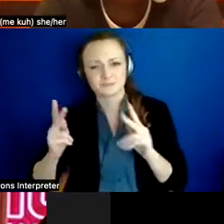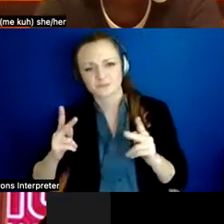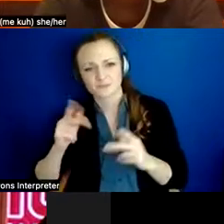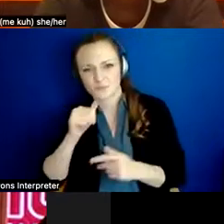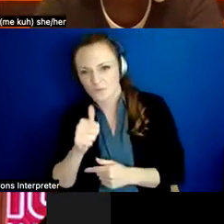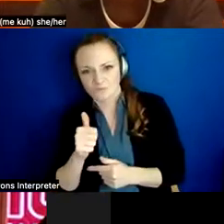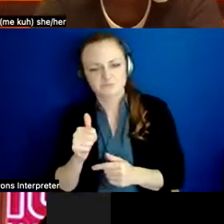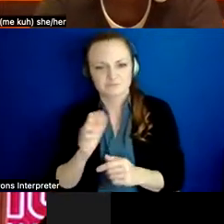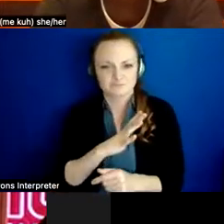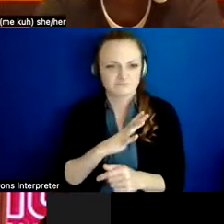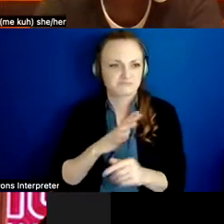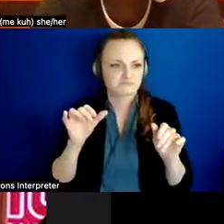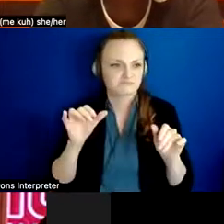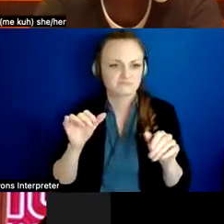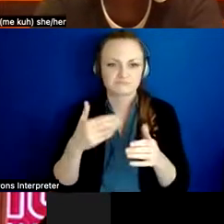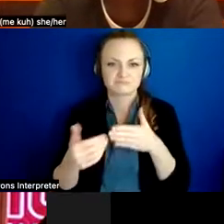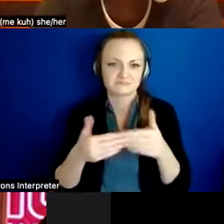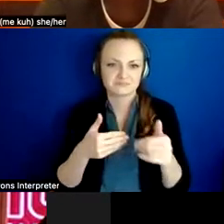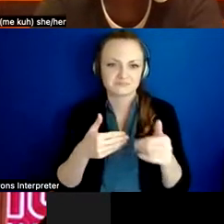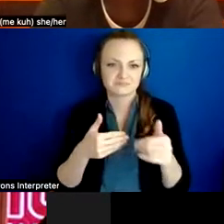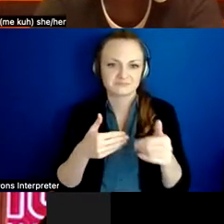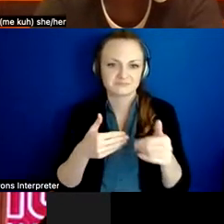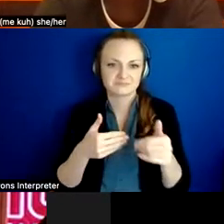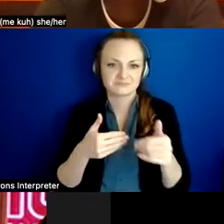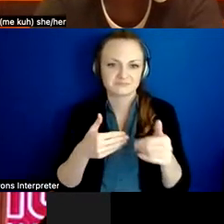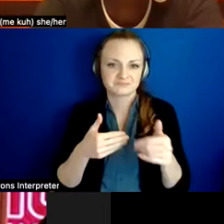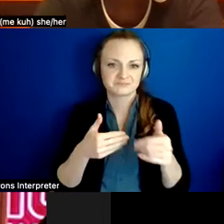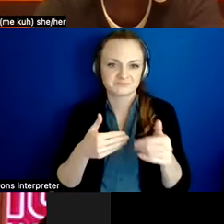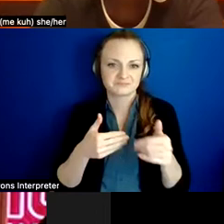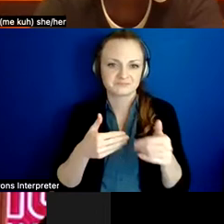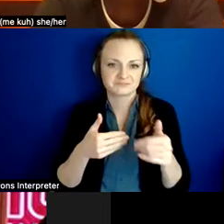matter as long as you have one for Elijah. 20:08:39 It can be a it can be a plastic tumblr